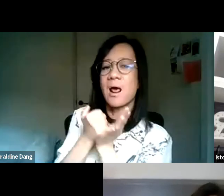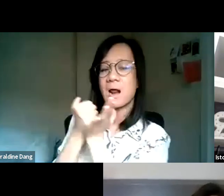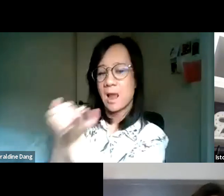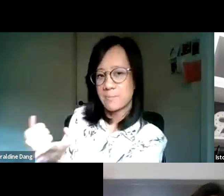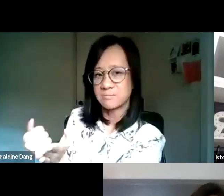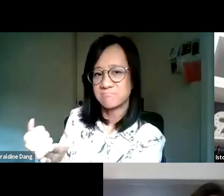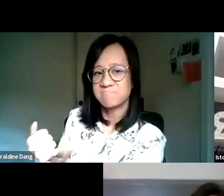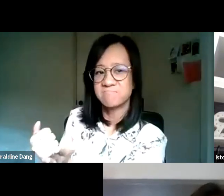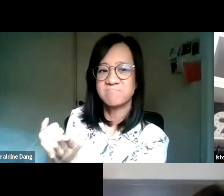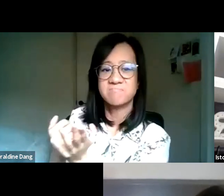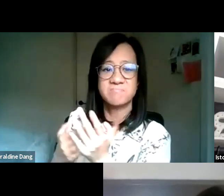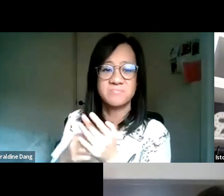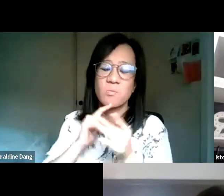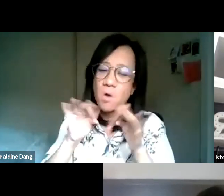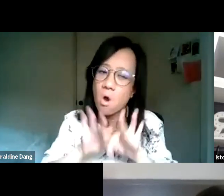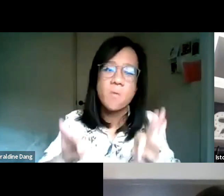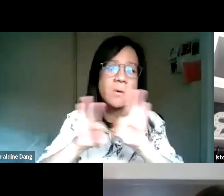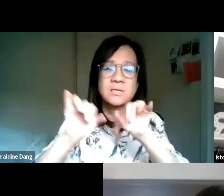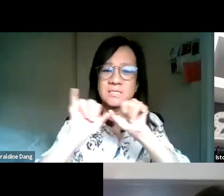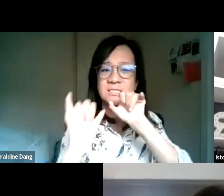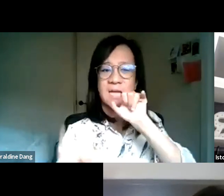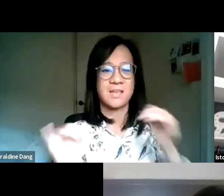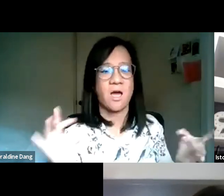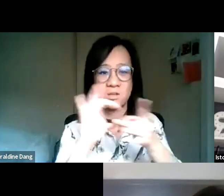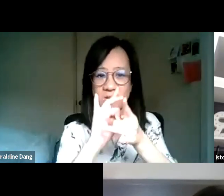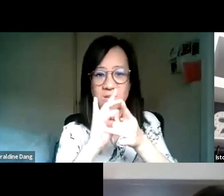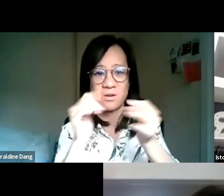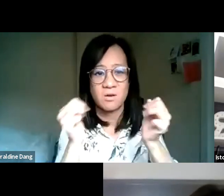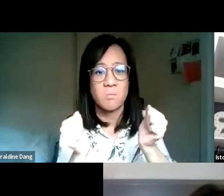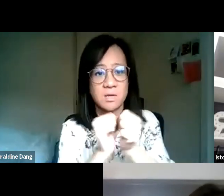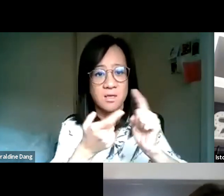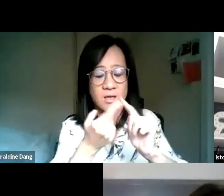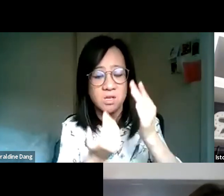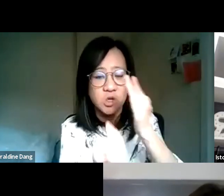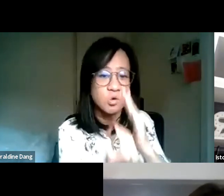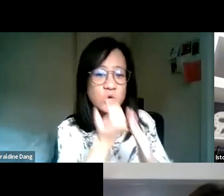and find people that can help us to navigate some of those spaces that are a little more